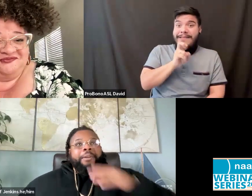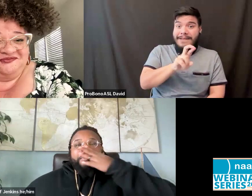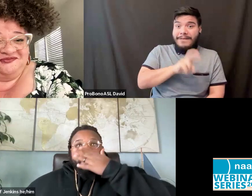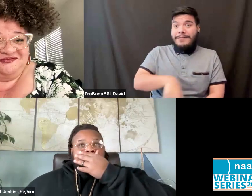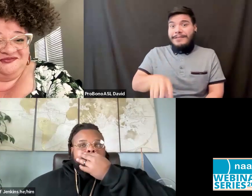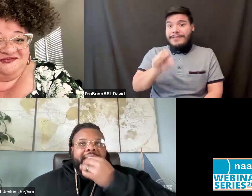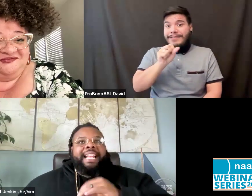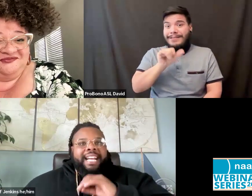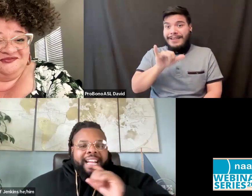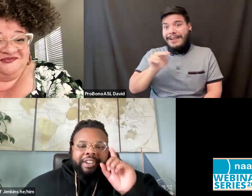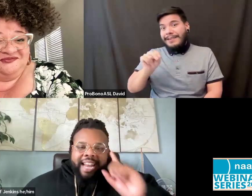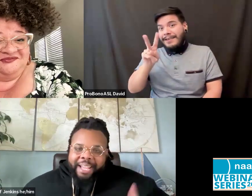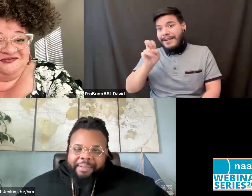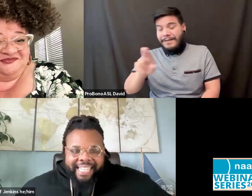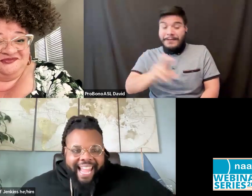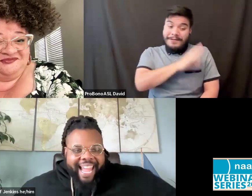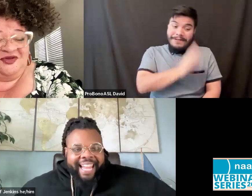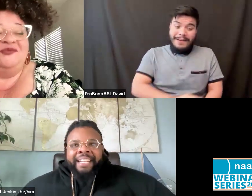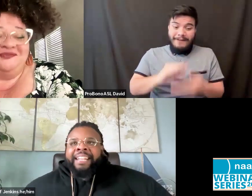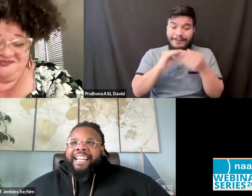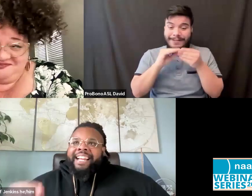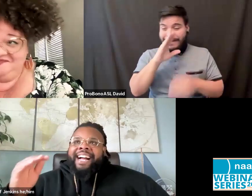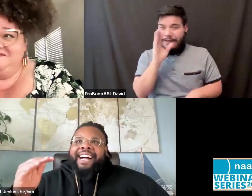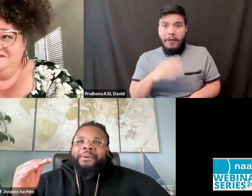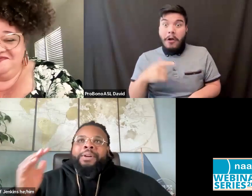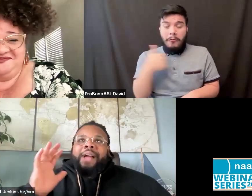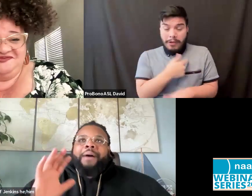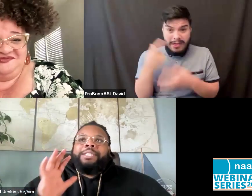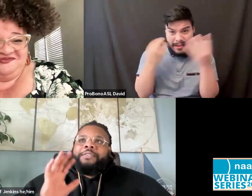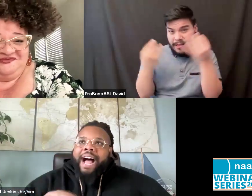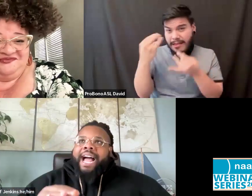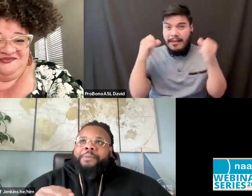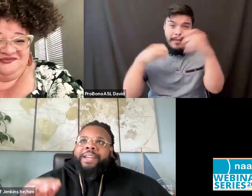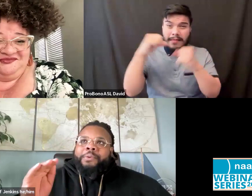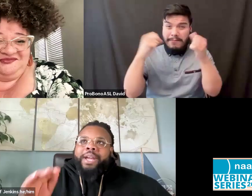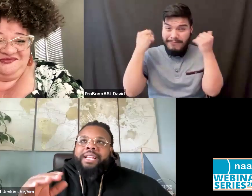we did it a hundred days and which I was fine with.